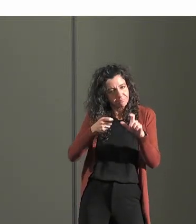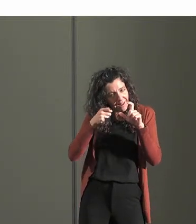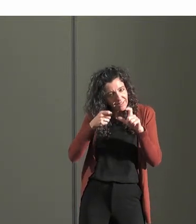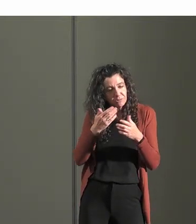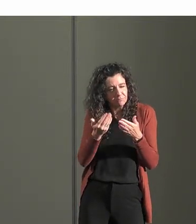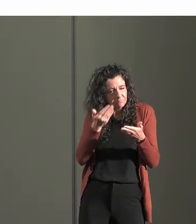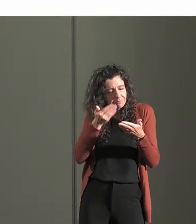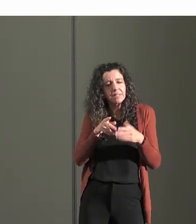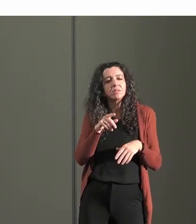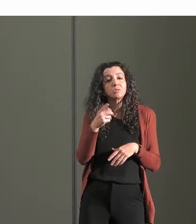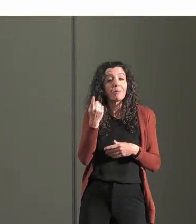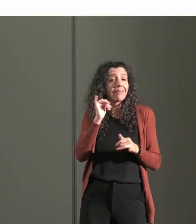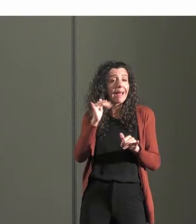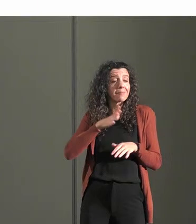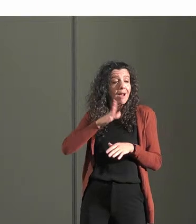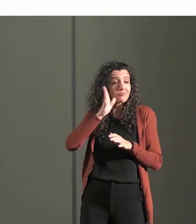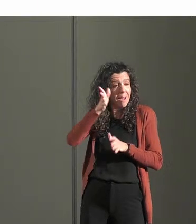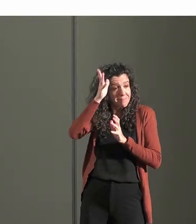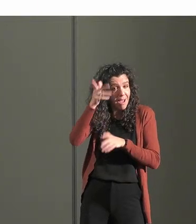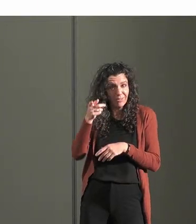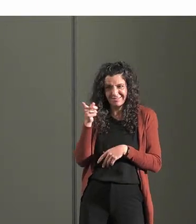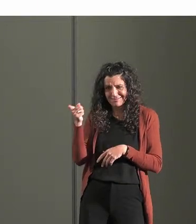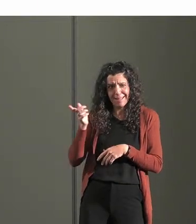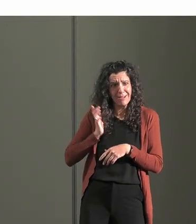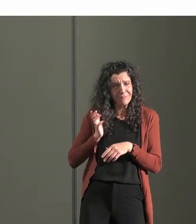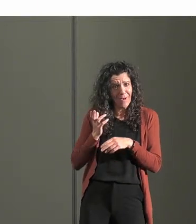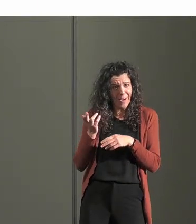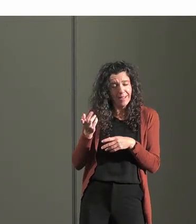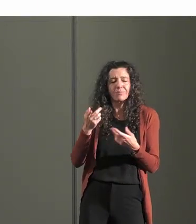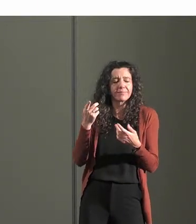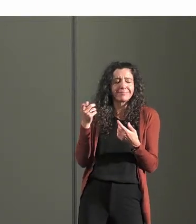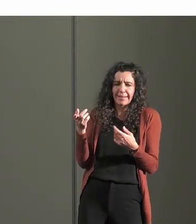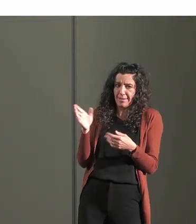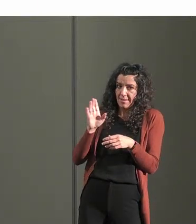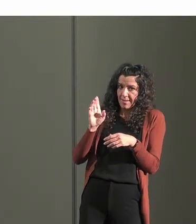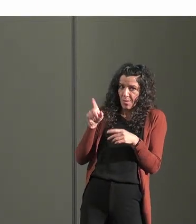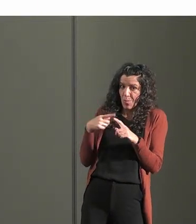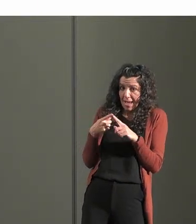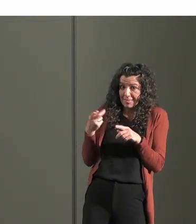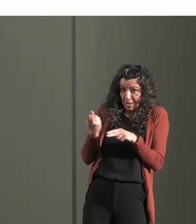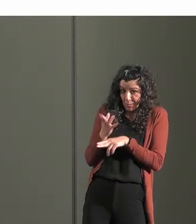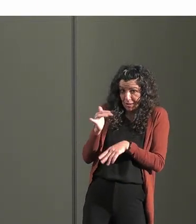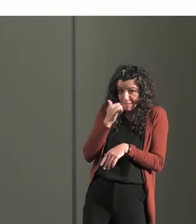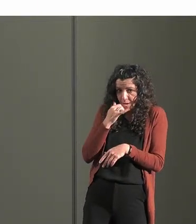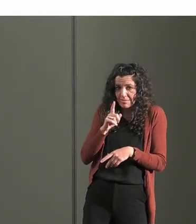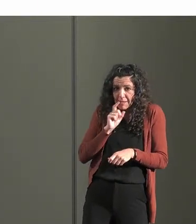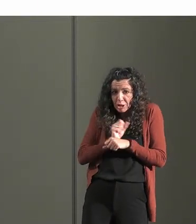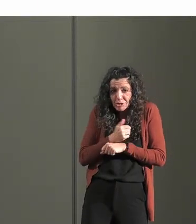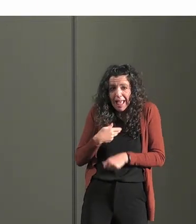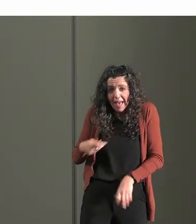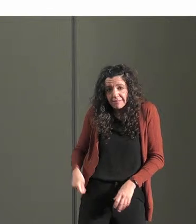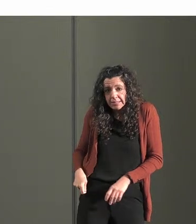magnification. So, you know, thinking of my grandparents and watching them use their phones they pull out out a physical